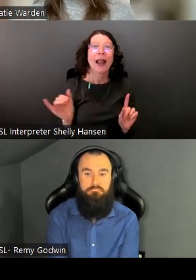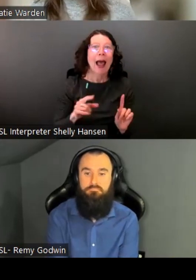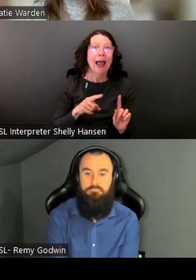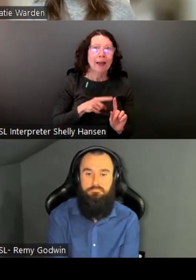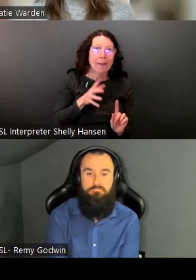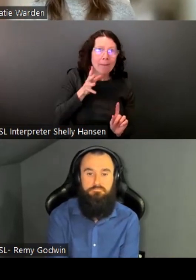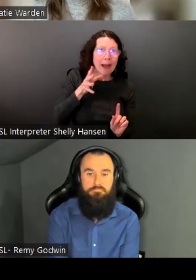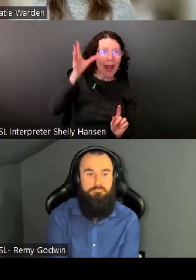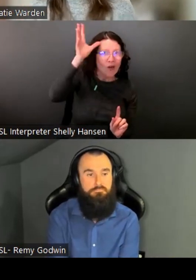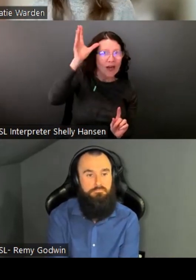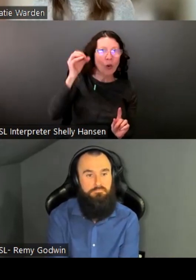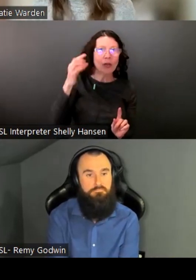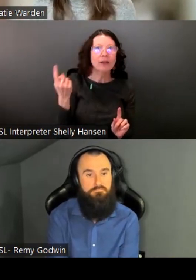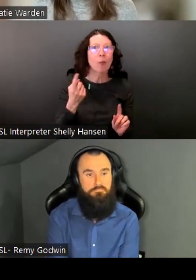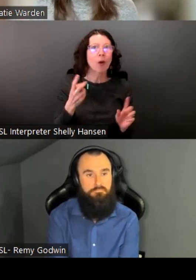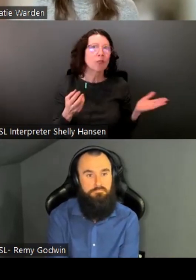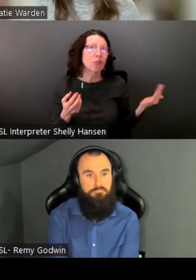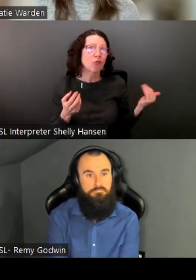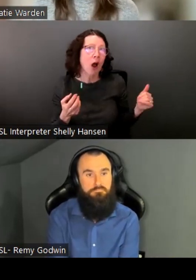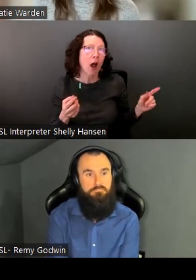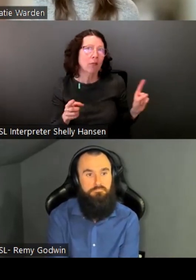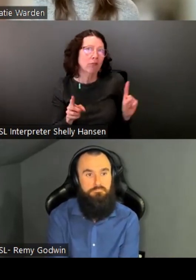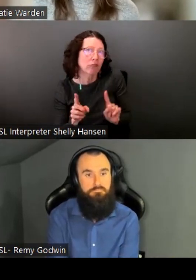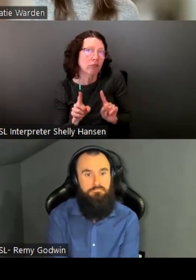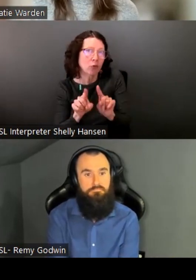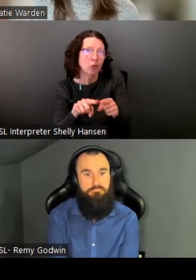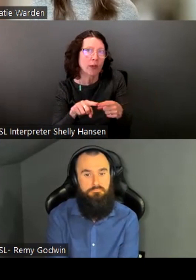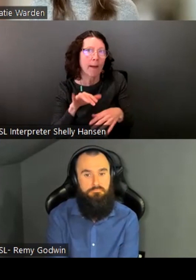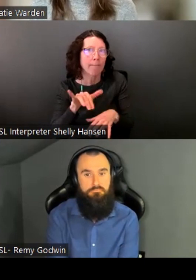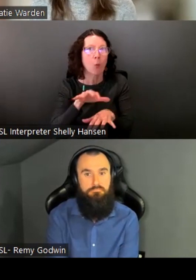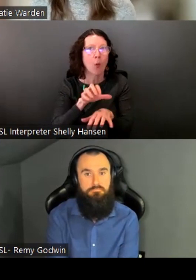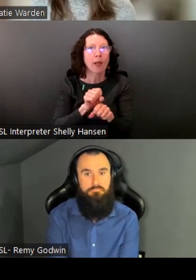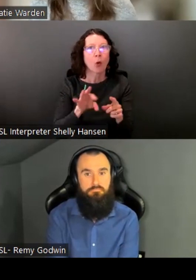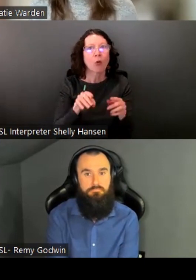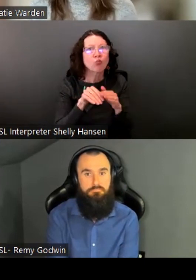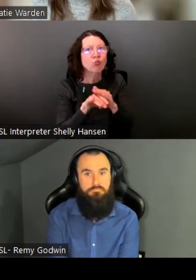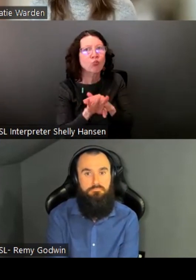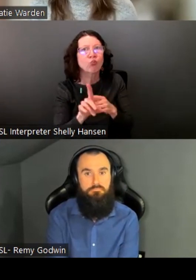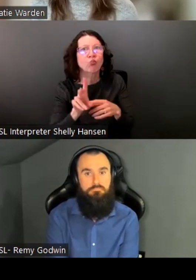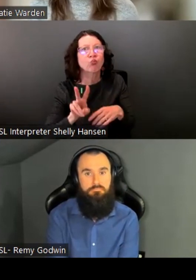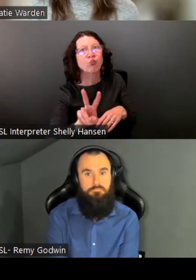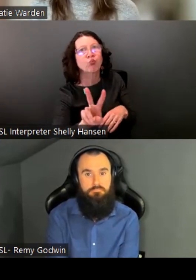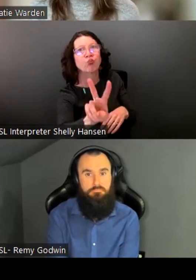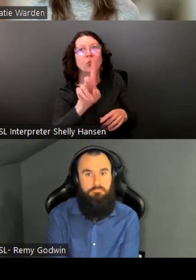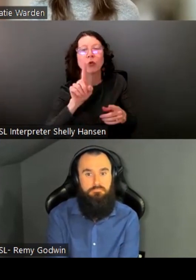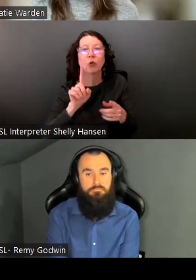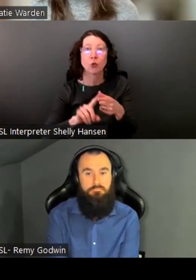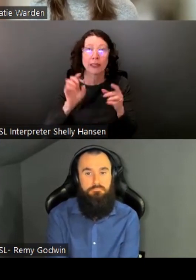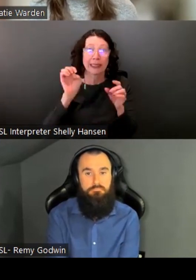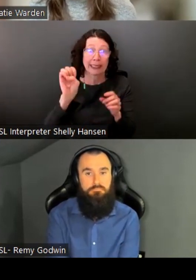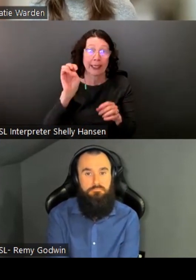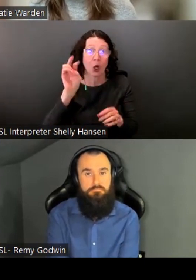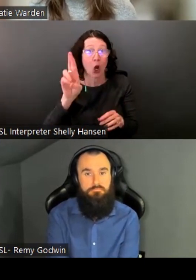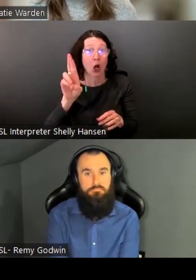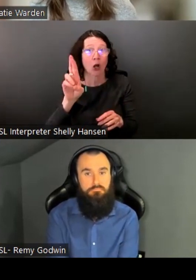to an appointment or to the ER, someone who's involved in the healthcare issue.